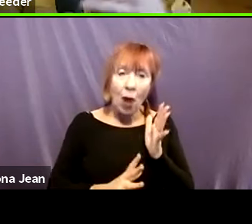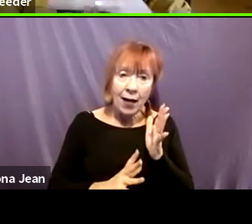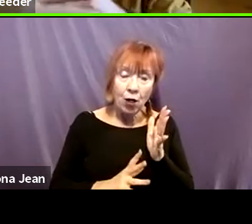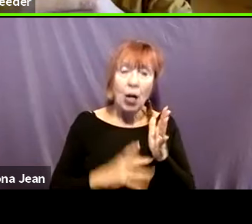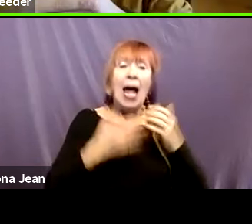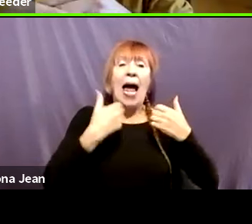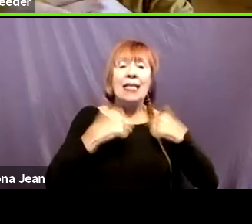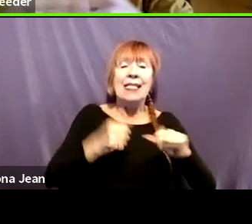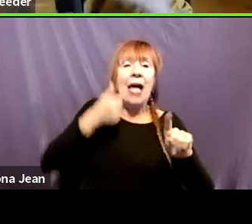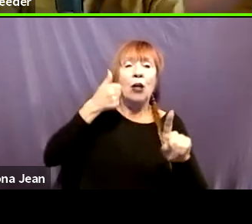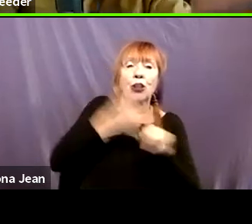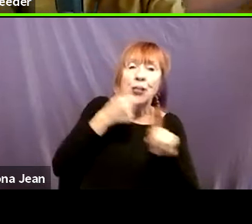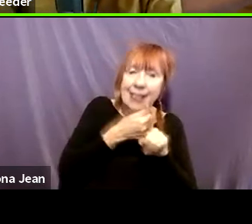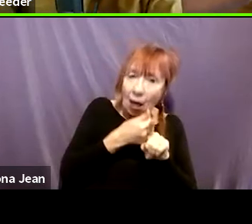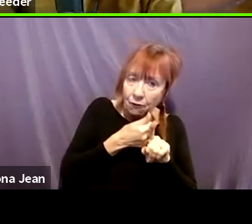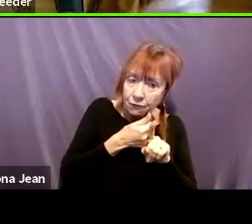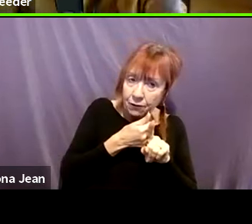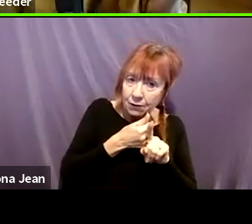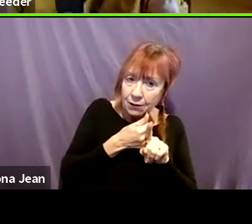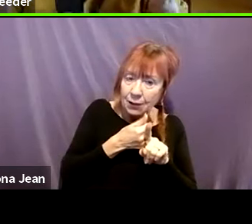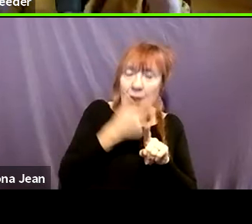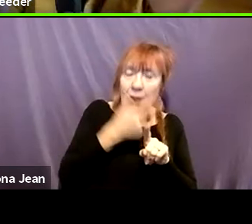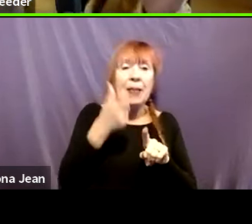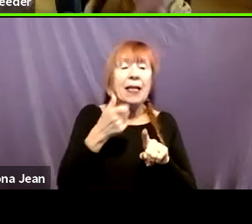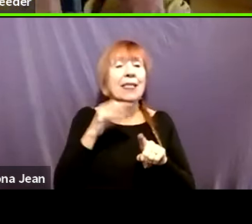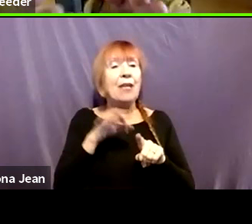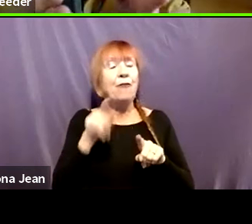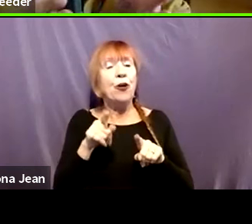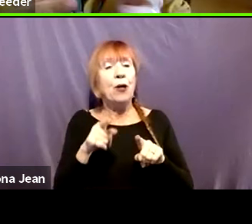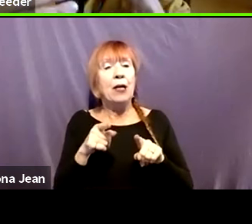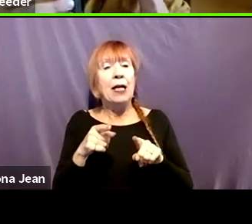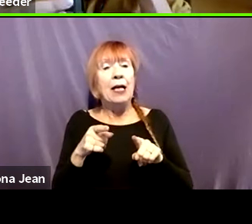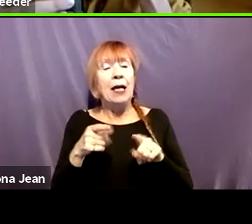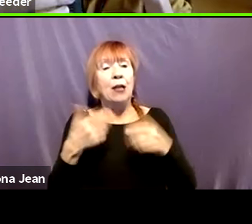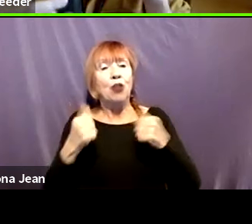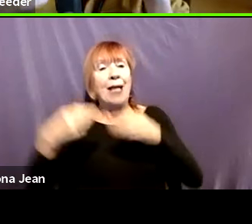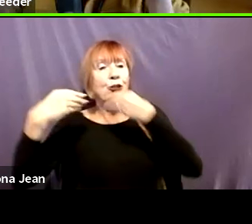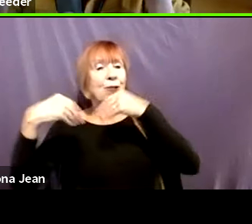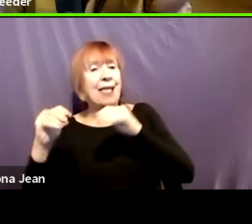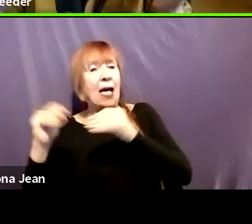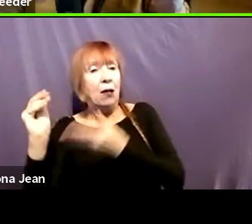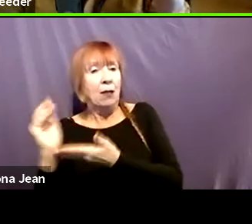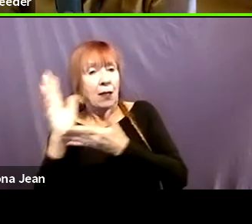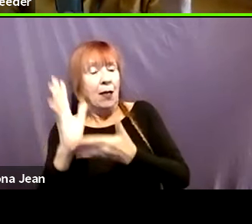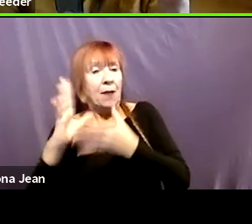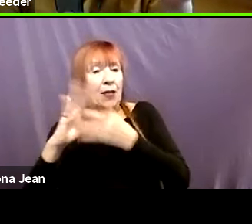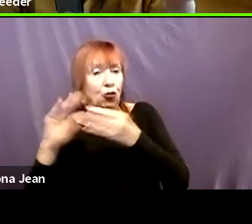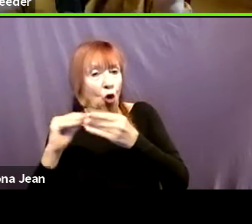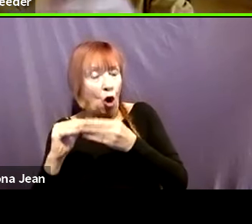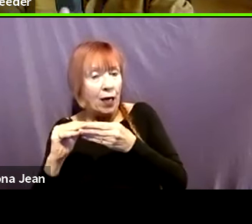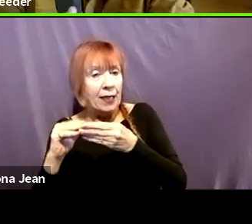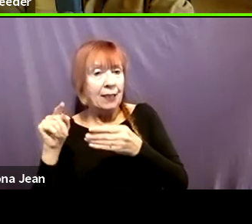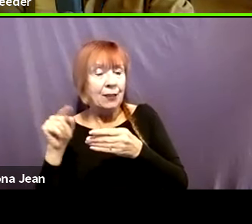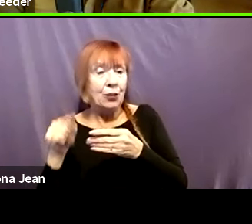Because if you go in, and you're just trying to sell the product, you're more of a pitch man, even though we're pitching,